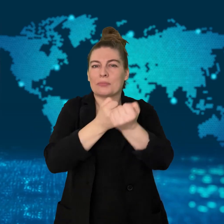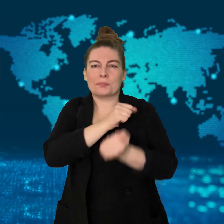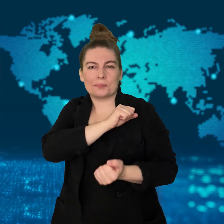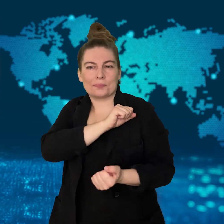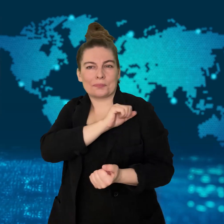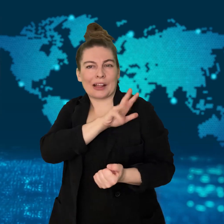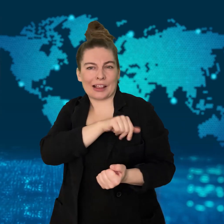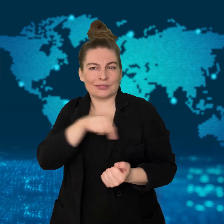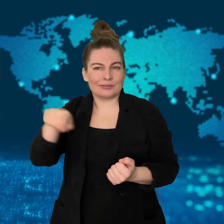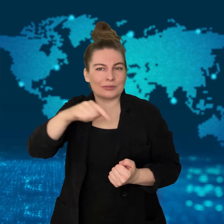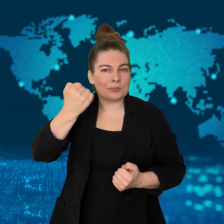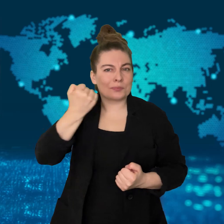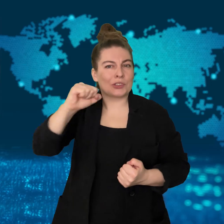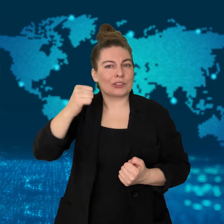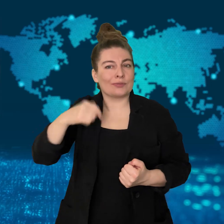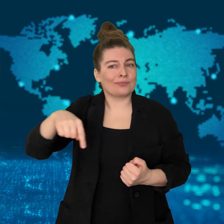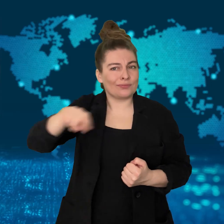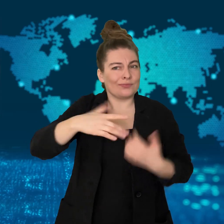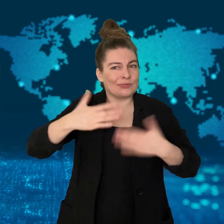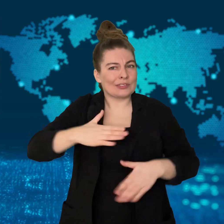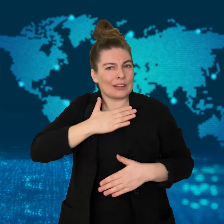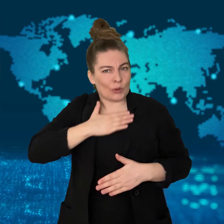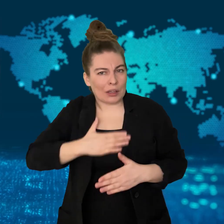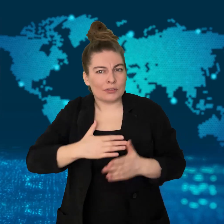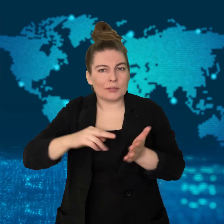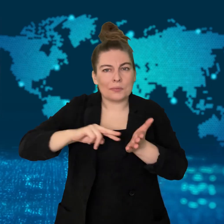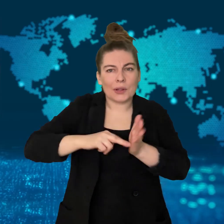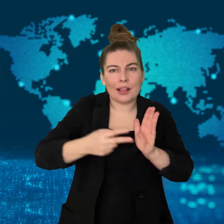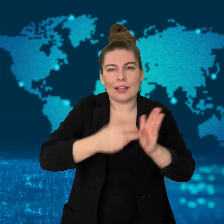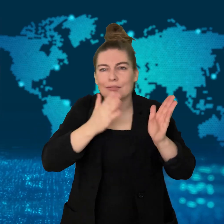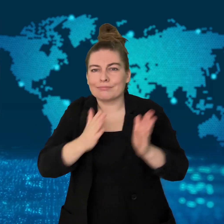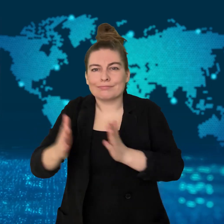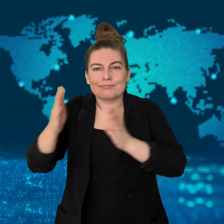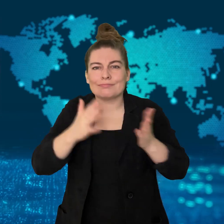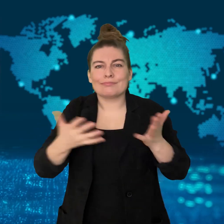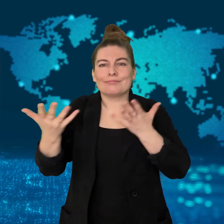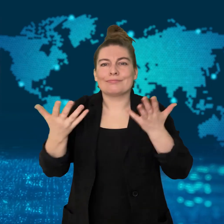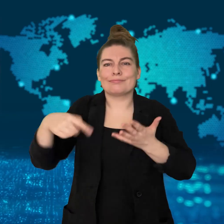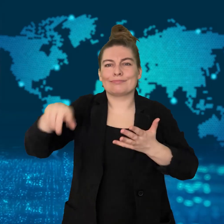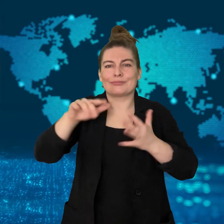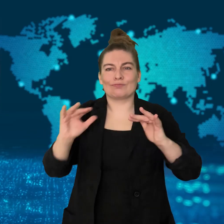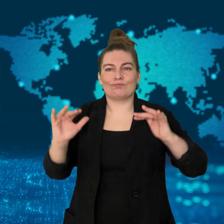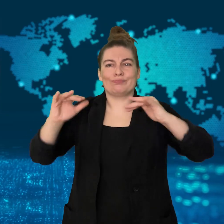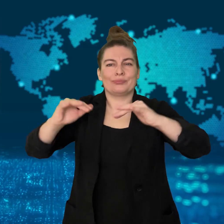in another portion of central London,